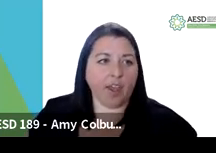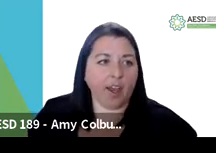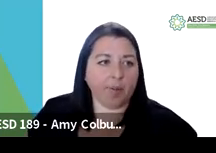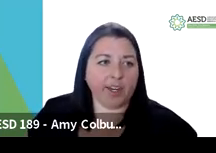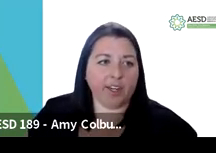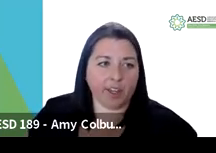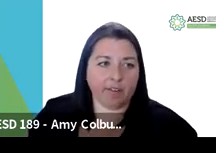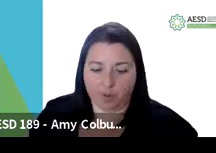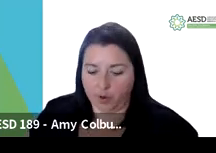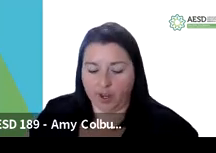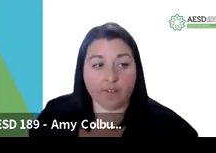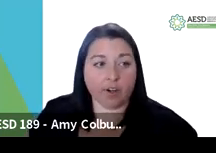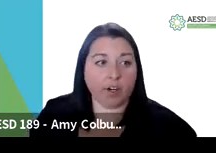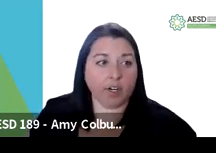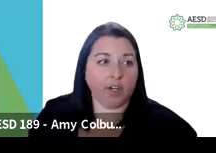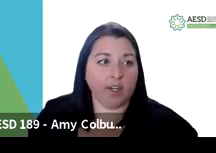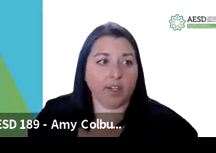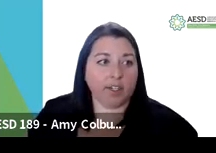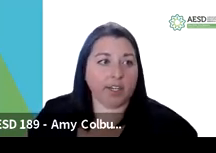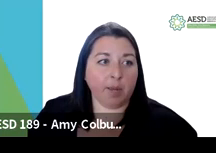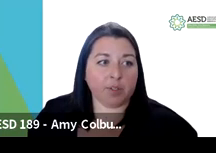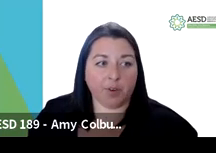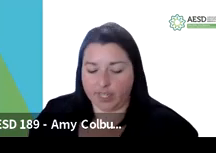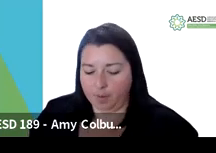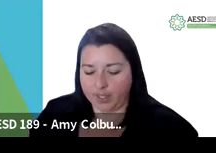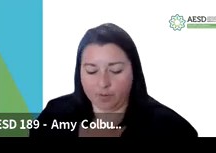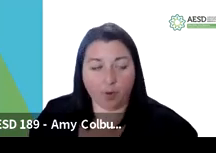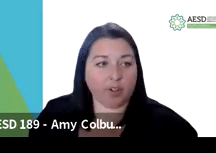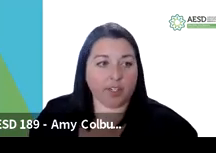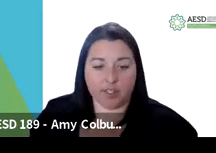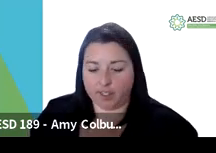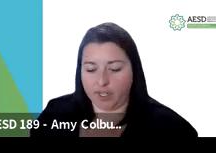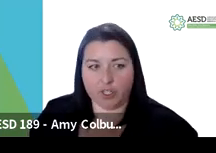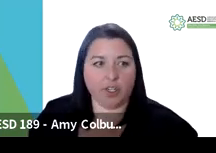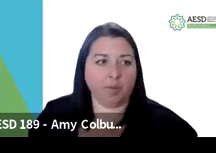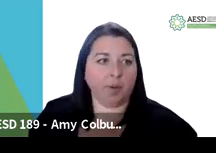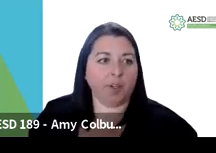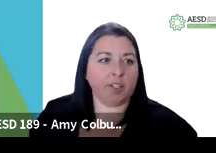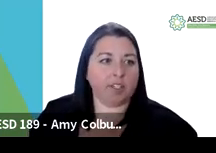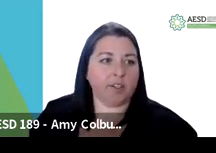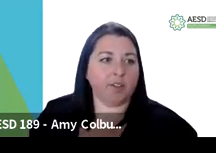ESD 189 - Amy Colburn: I need to think of some more clever names for assignments and folders and such, but we'll just do